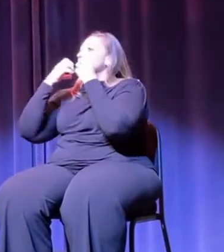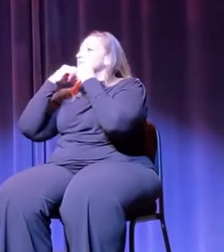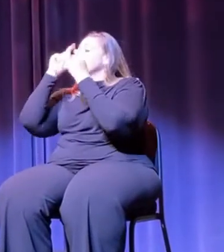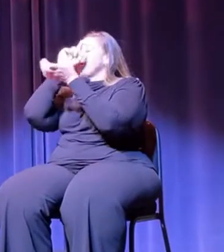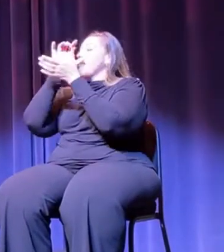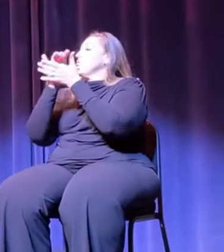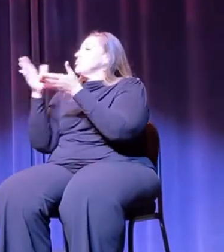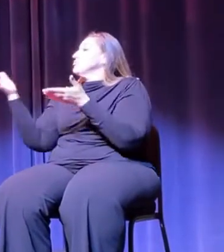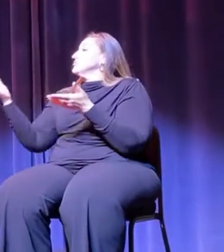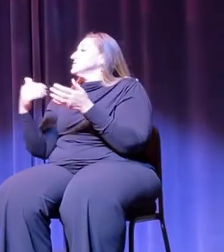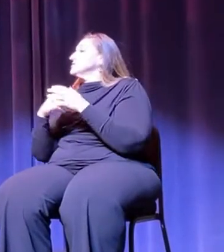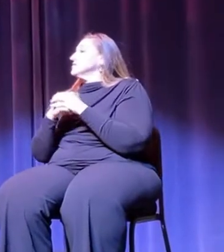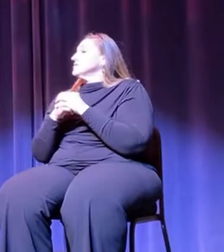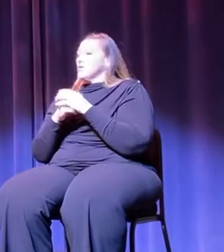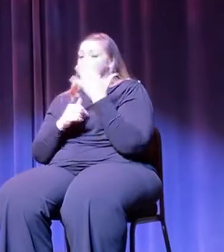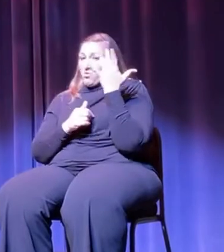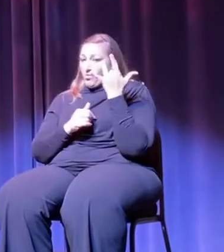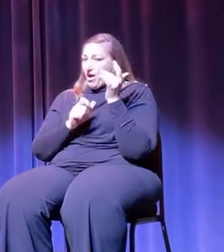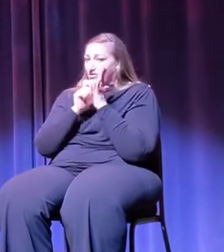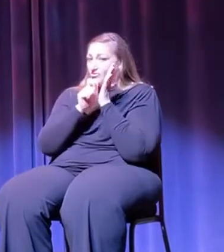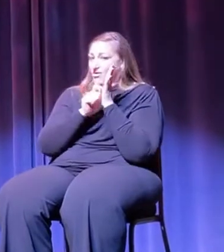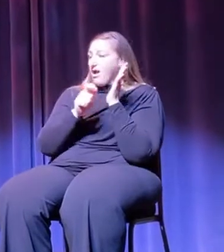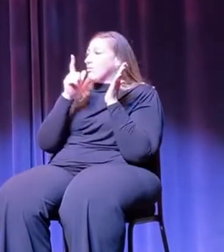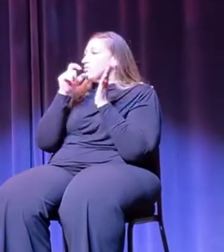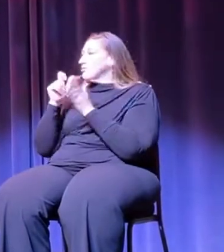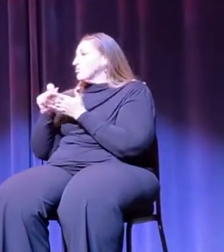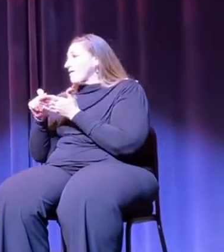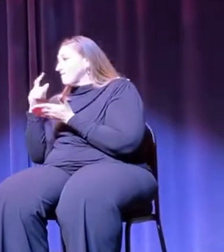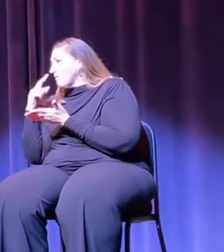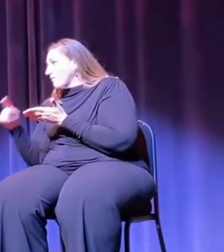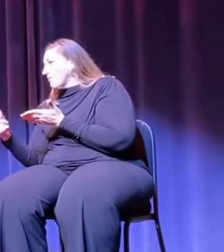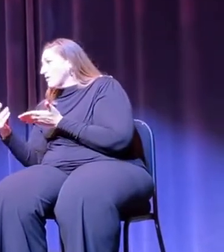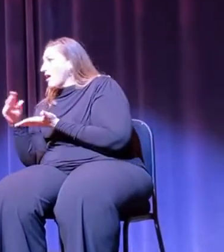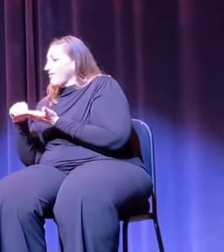when it comes to why you write and who you write for and just kind of writing it down